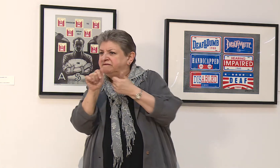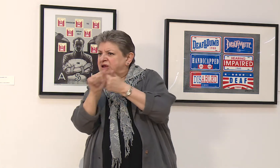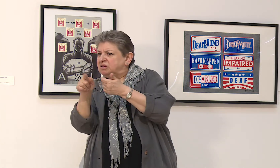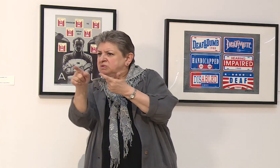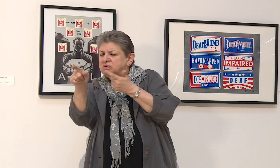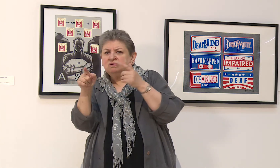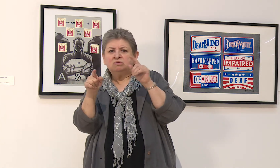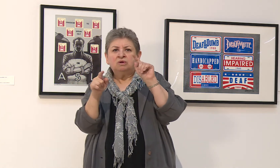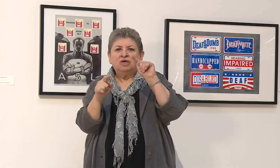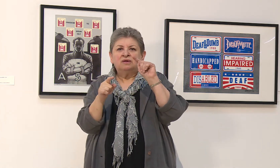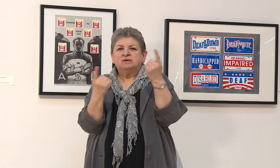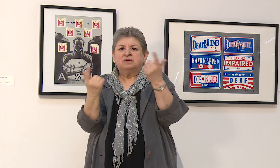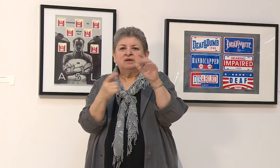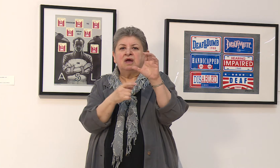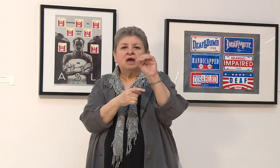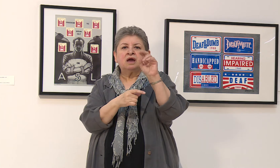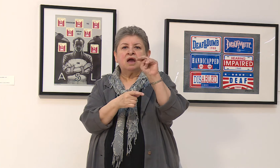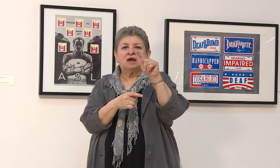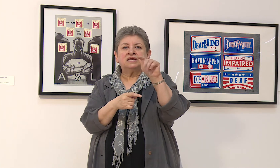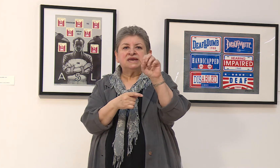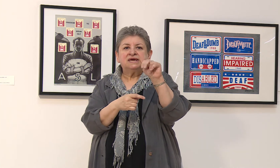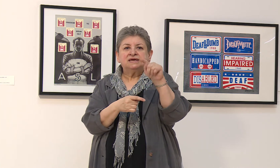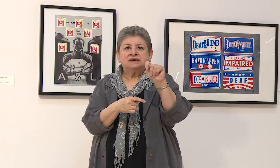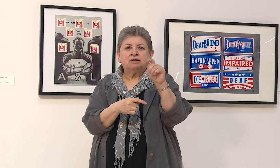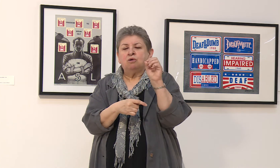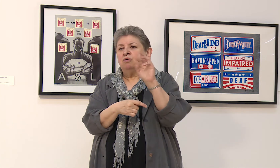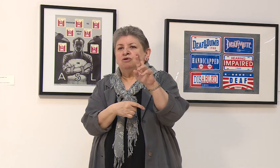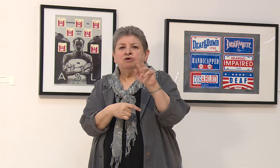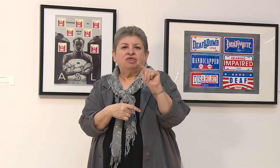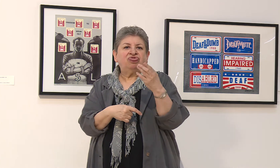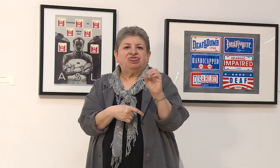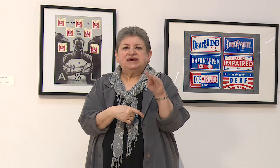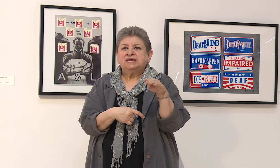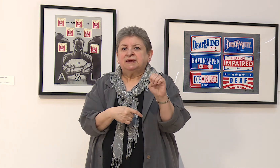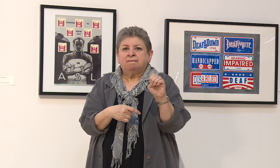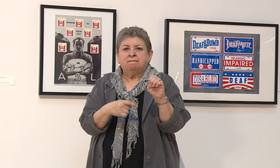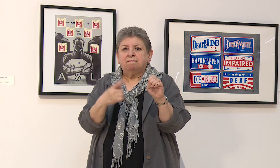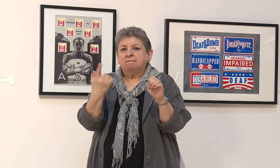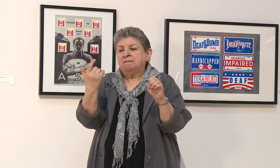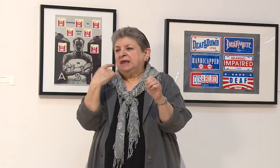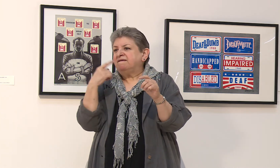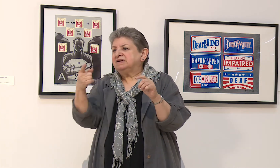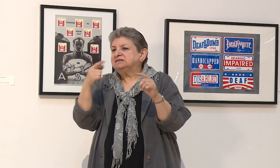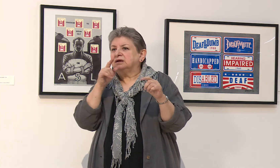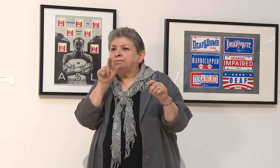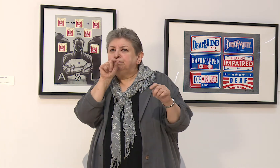Typically, I would create art on a normal letter-sized envelope,